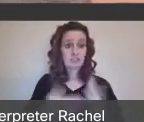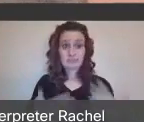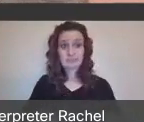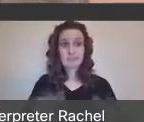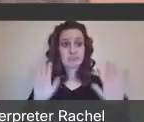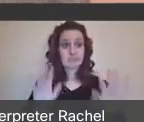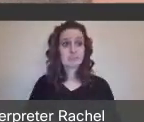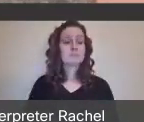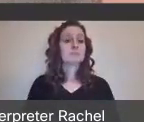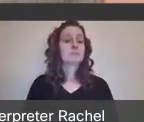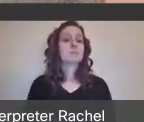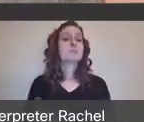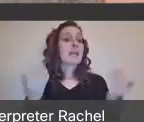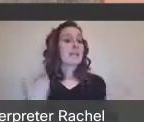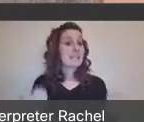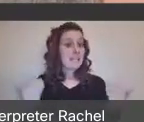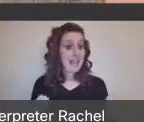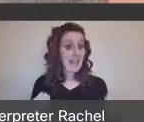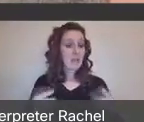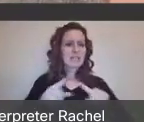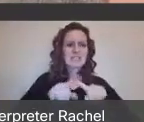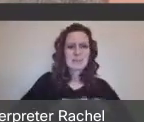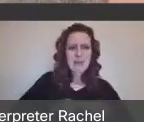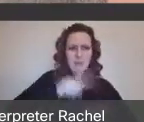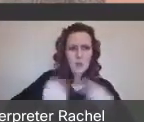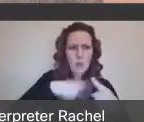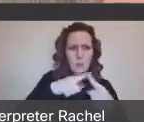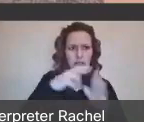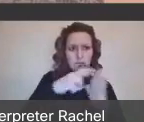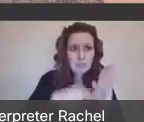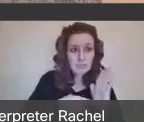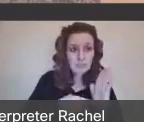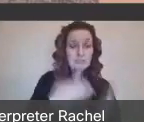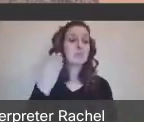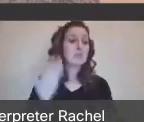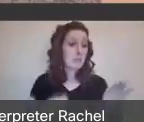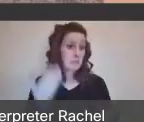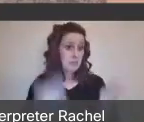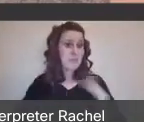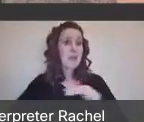At this time and depending upon when you registered, it may be up to 12 weeks before